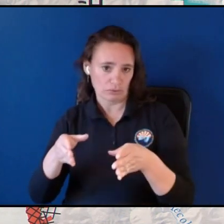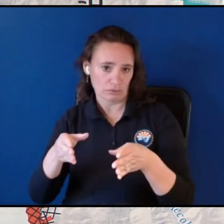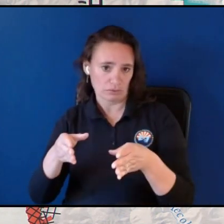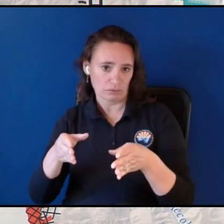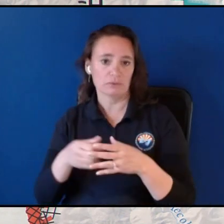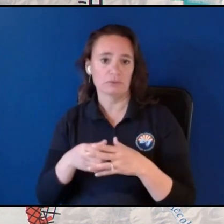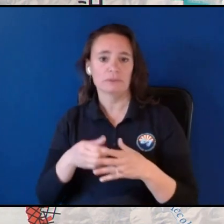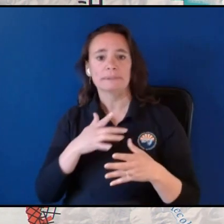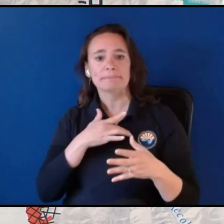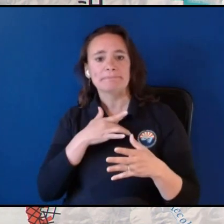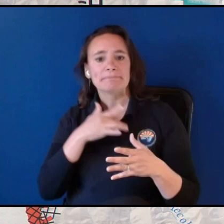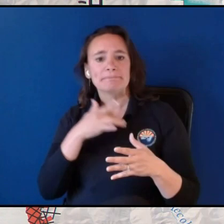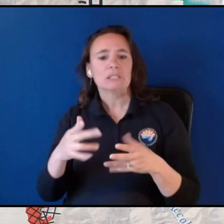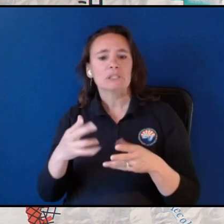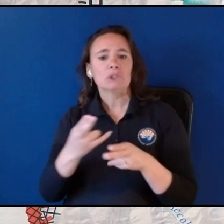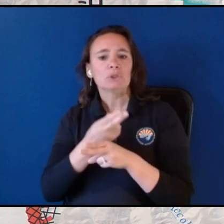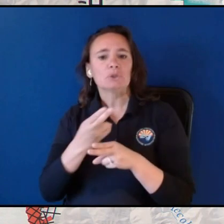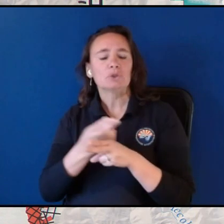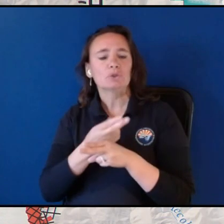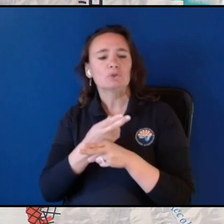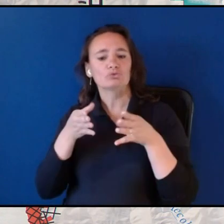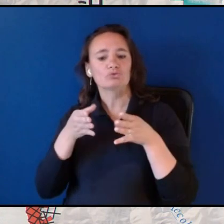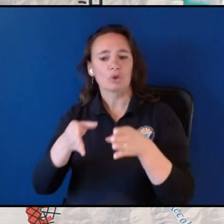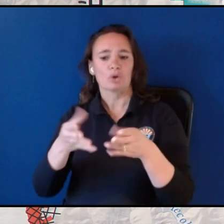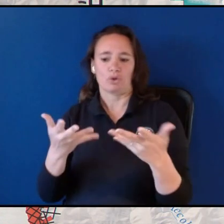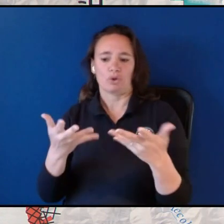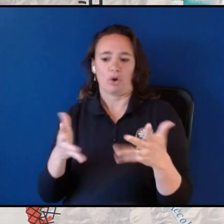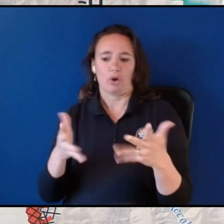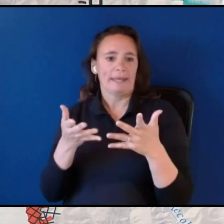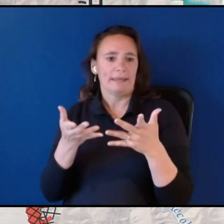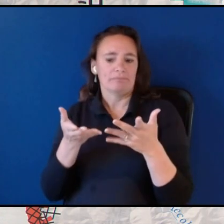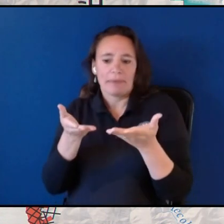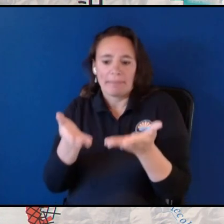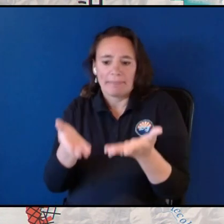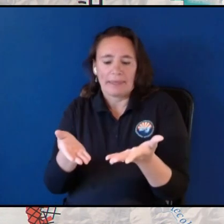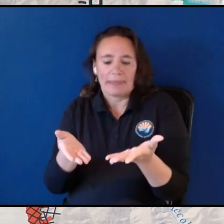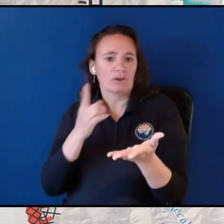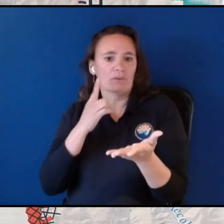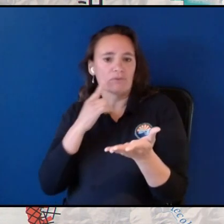road systems for our containment lines. What we'll do is we'll improve them in different ways--a lot of times